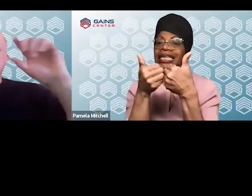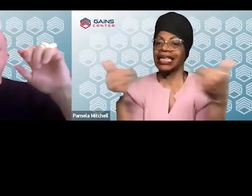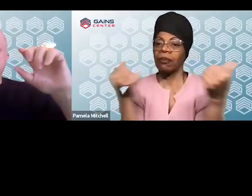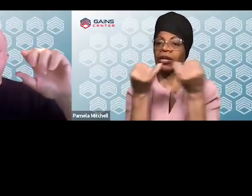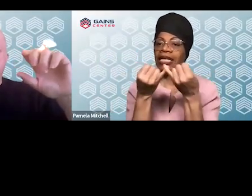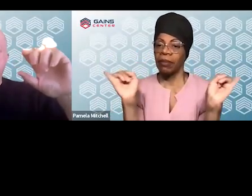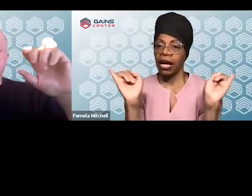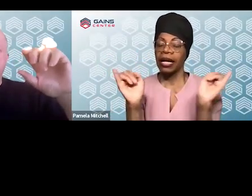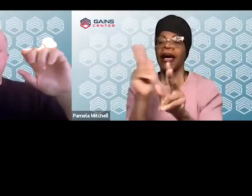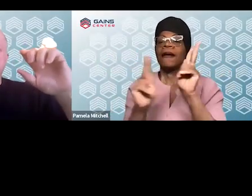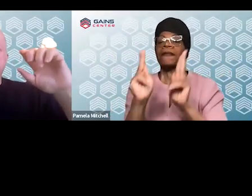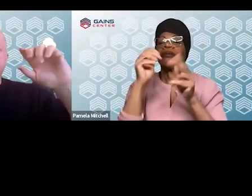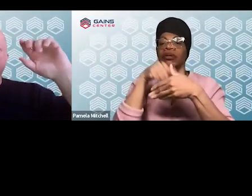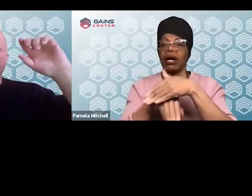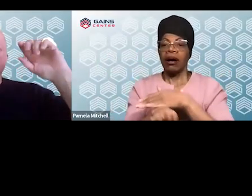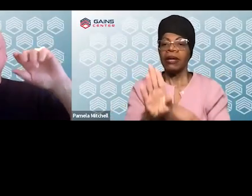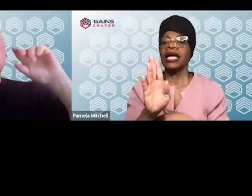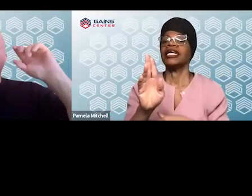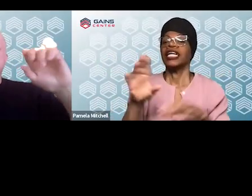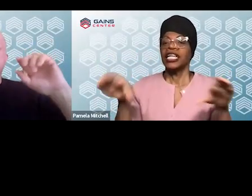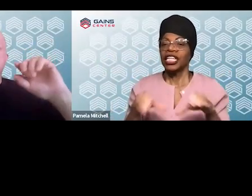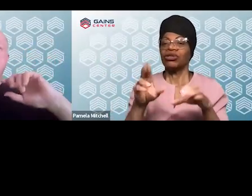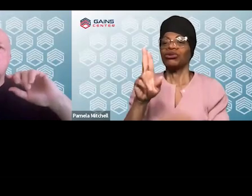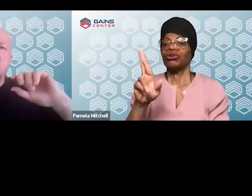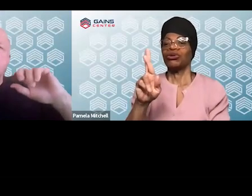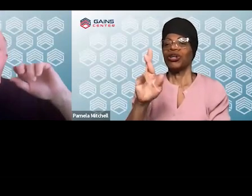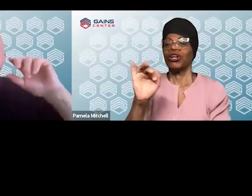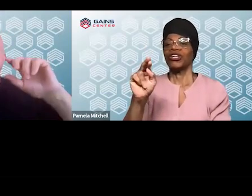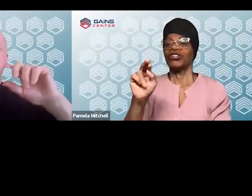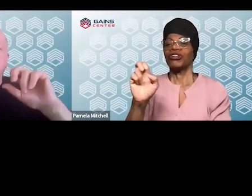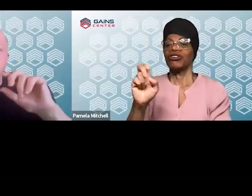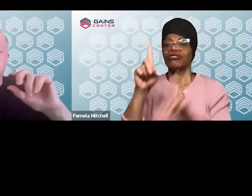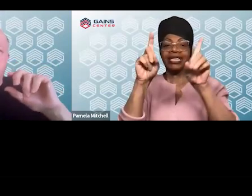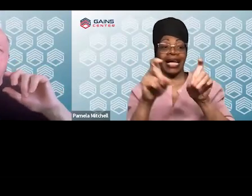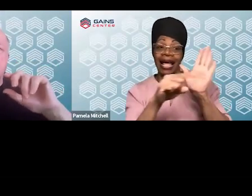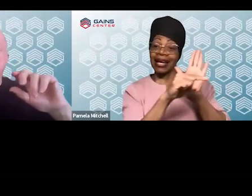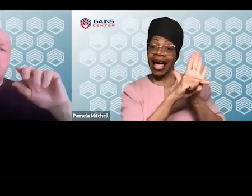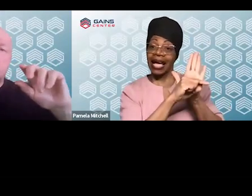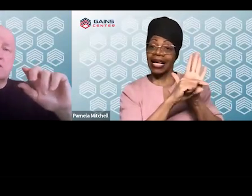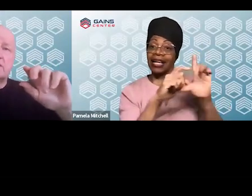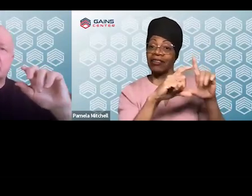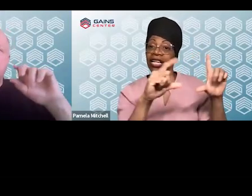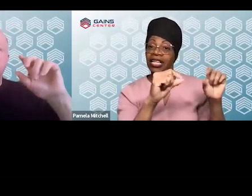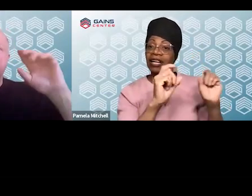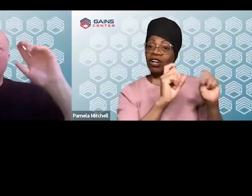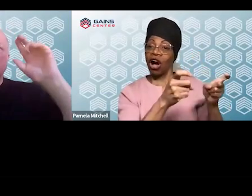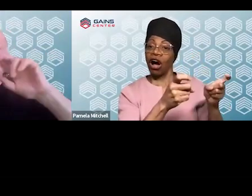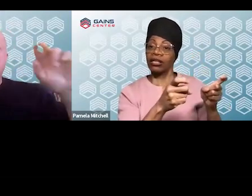People come in and give point of care urine tests. If they're negative, they earn the gift cards. If they're positive, they don't earn the gift cards.